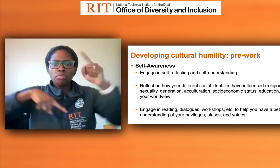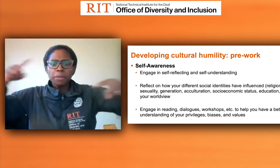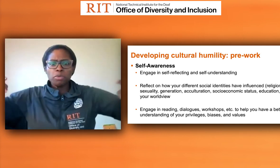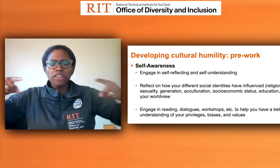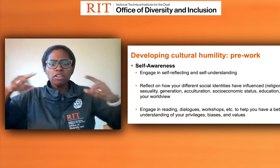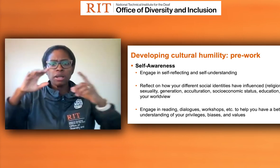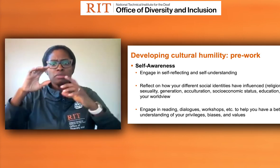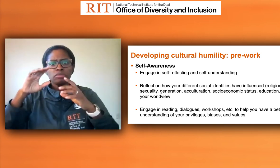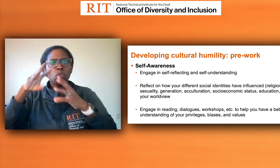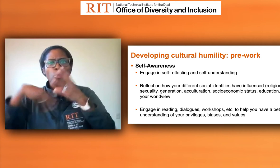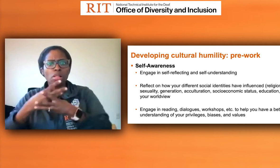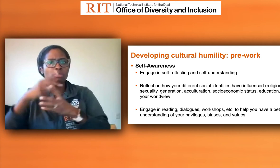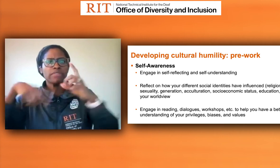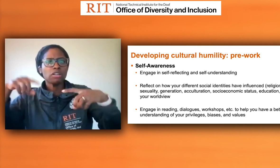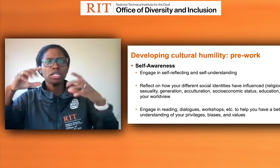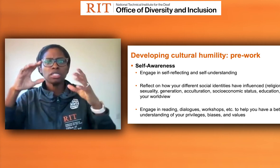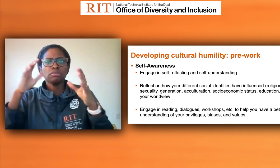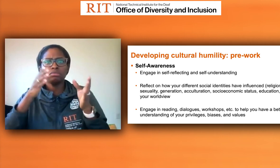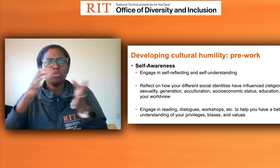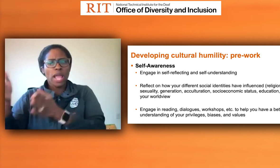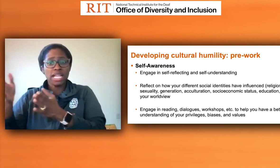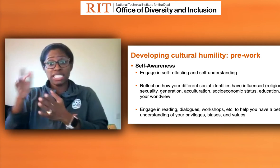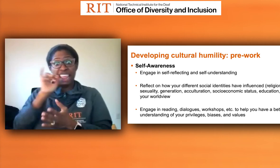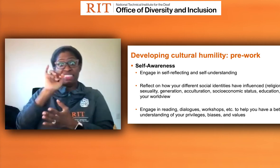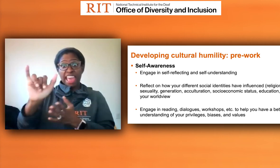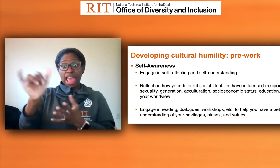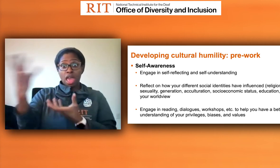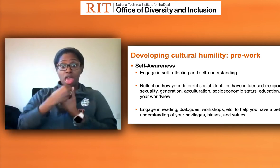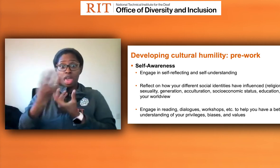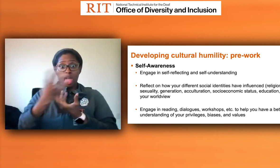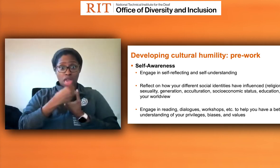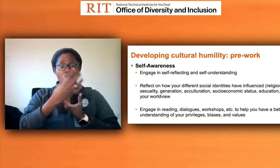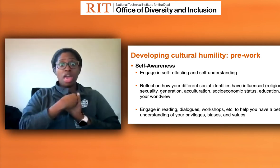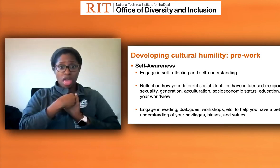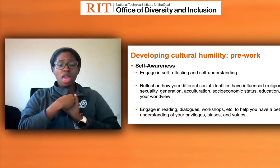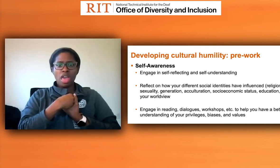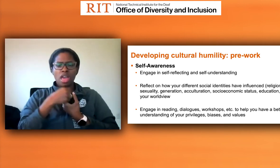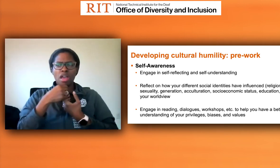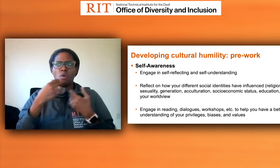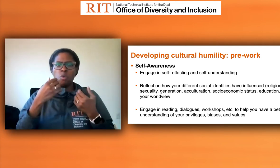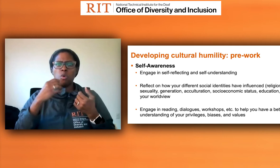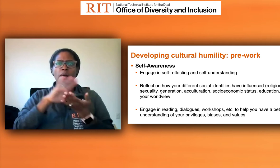but to really see what's out there and try to understand different ways of life. The more you learn, the more you're open